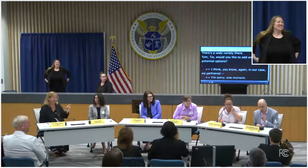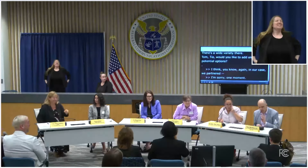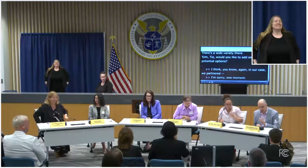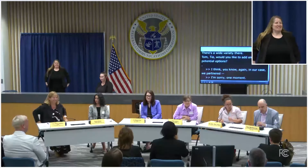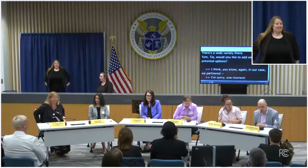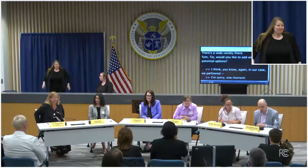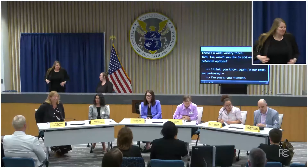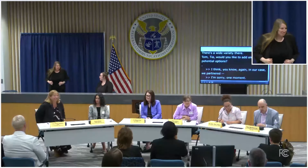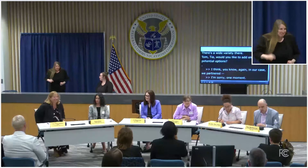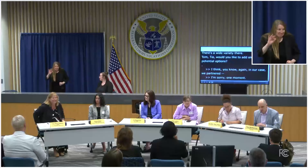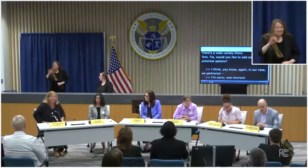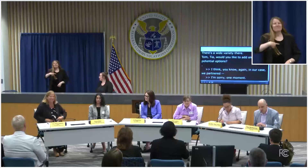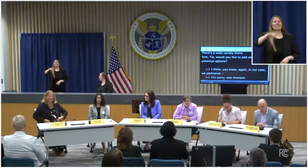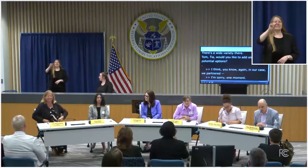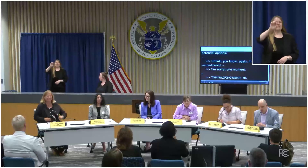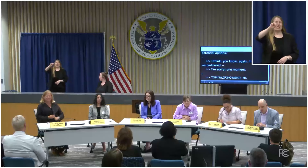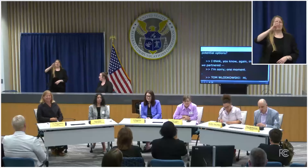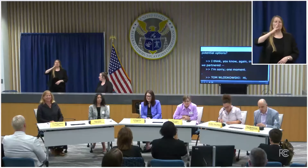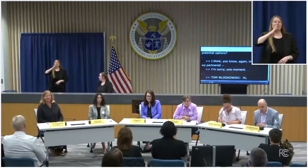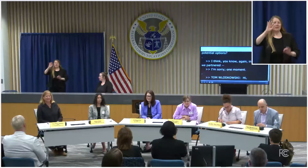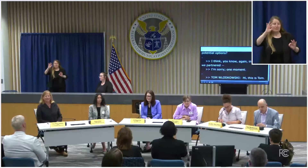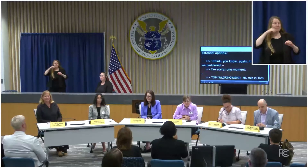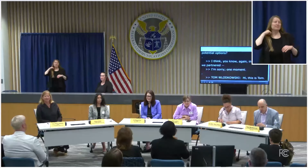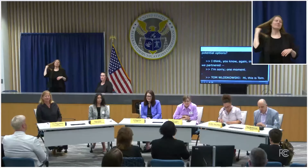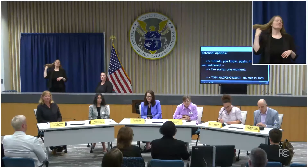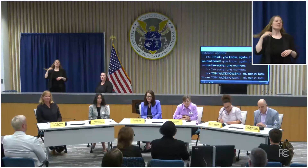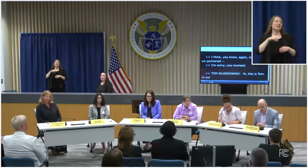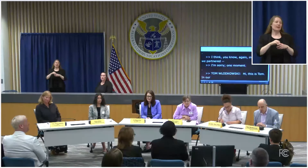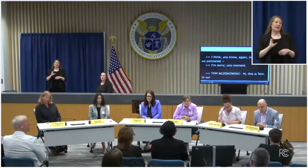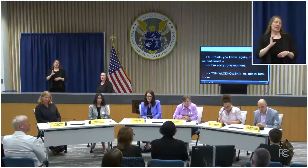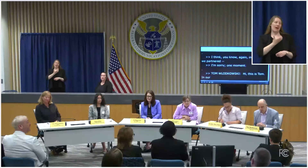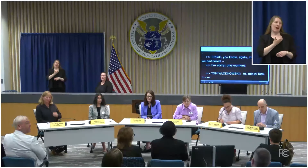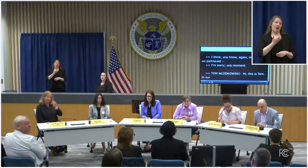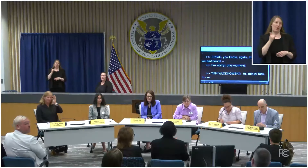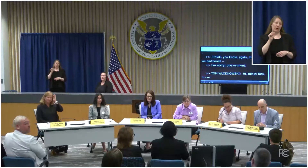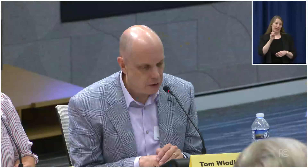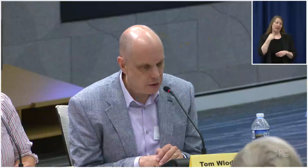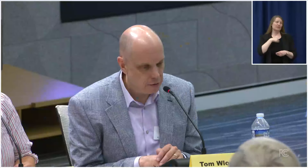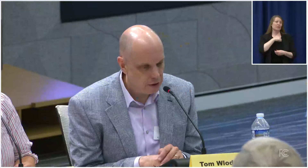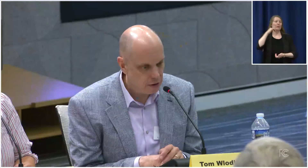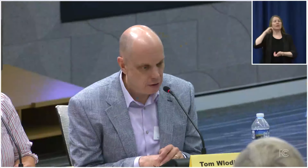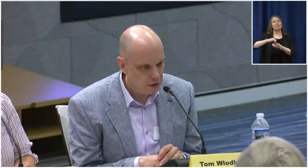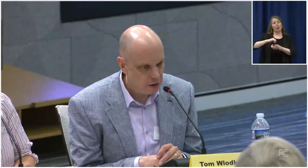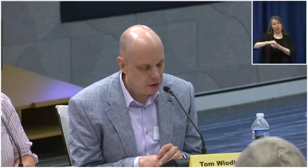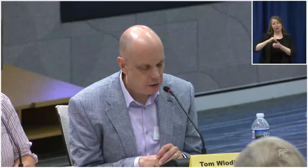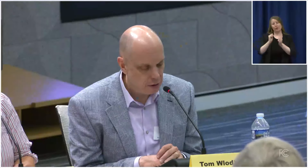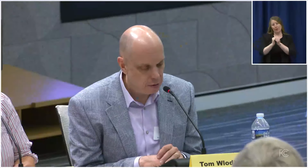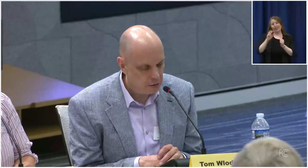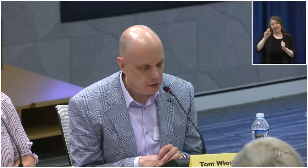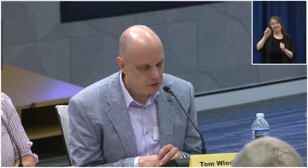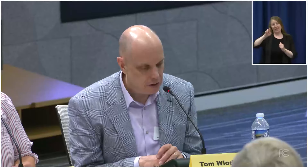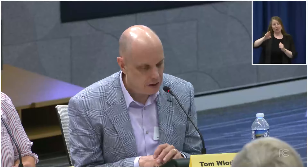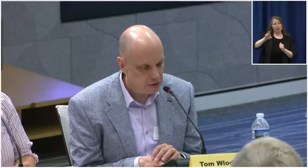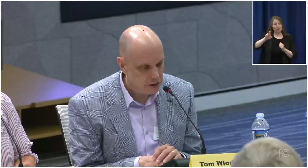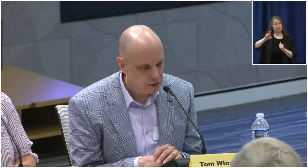PARTNERED -- I'M SORRY; ONE MOMENT. HI,